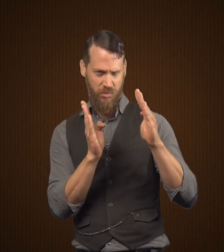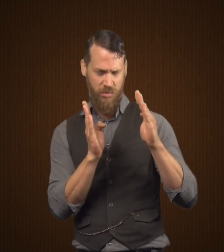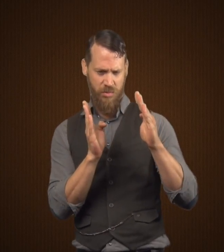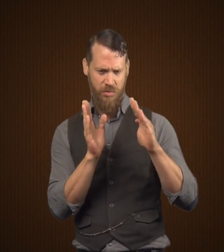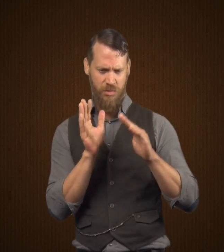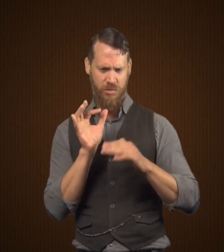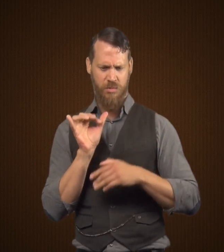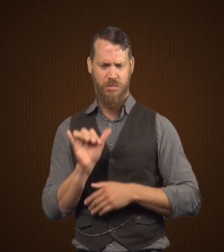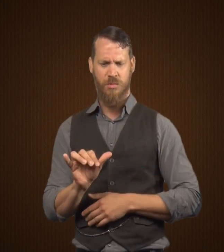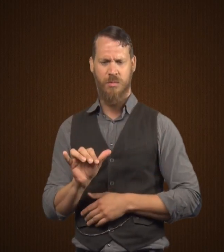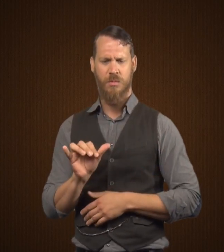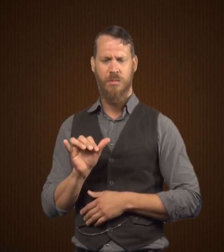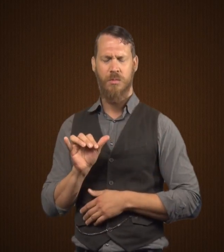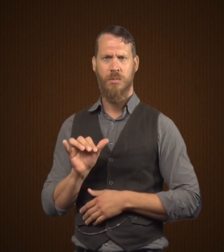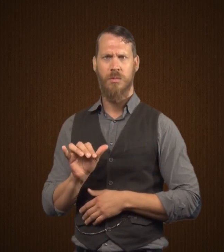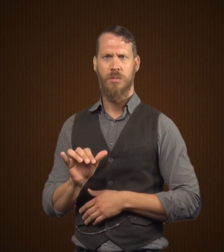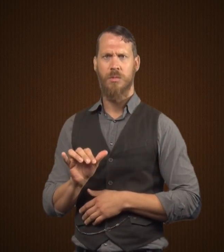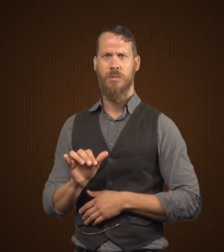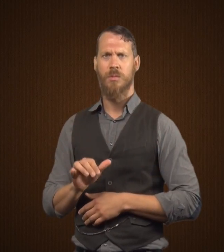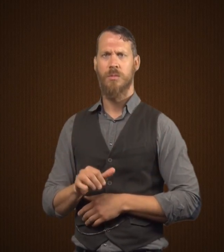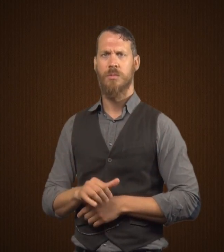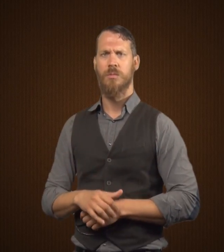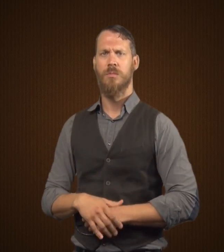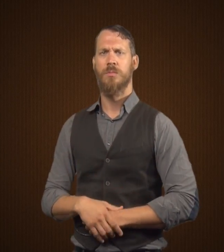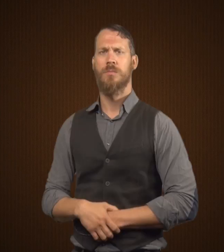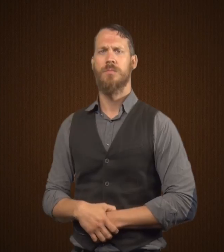between the two letters is the slant.